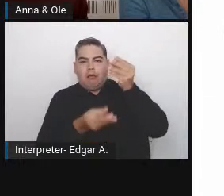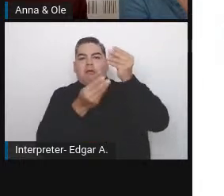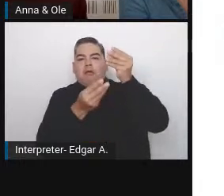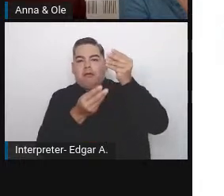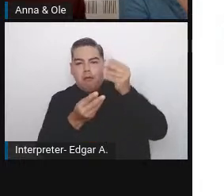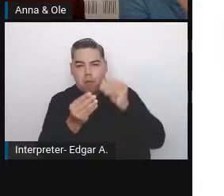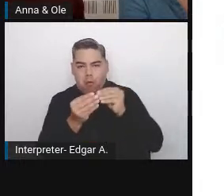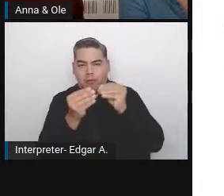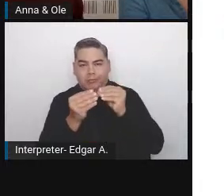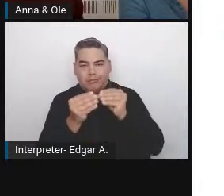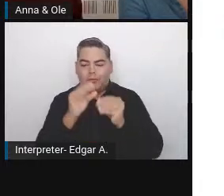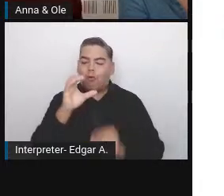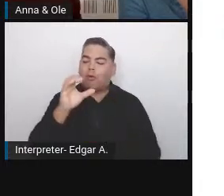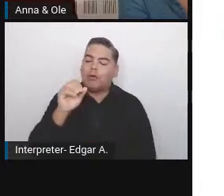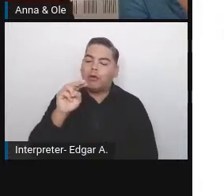accessibility the right way and that is actually not by adding